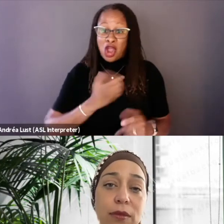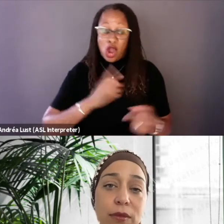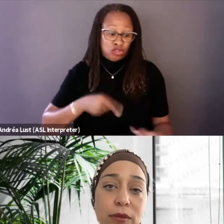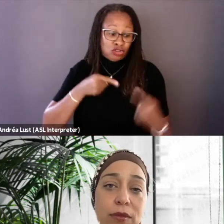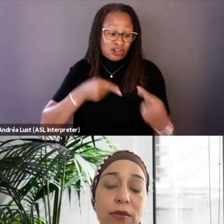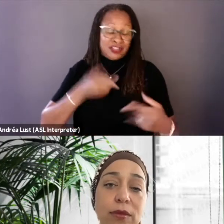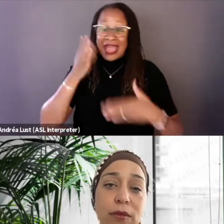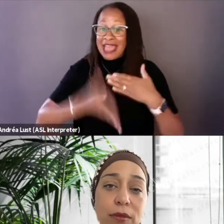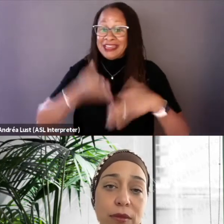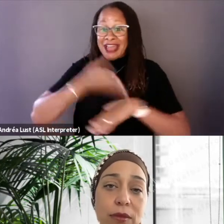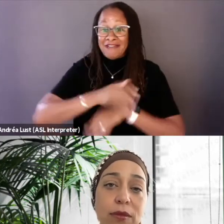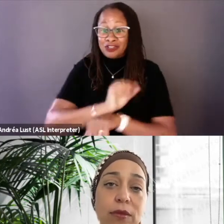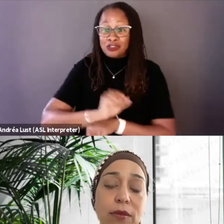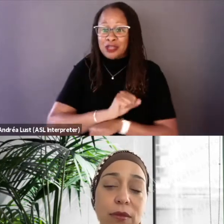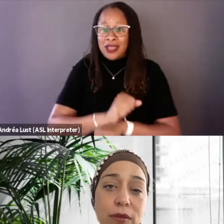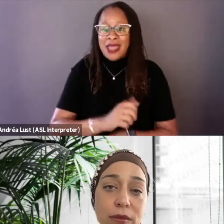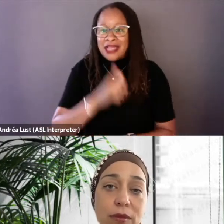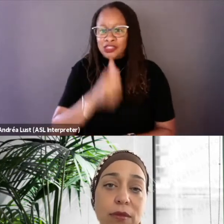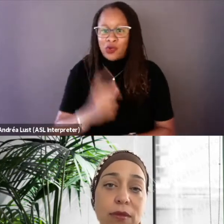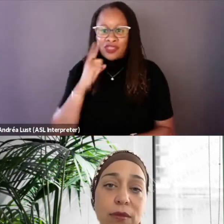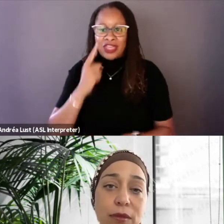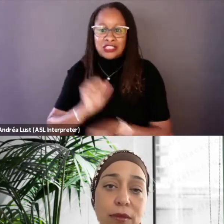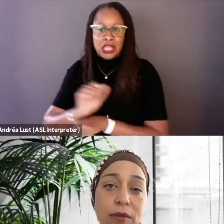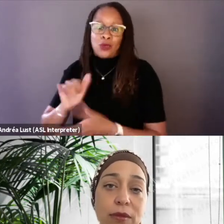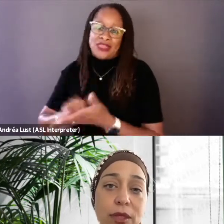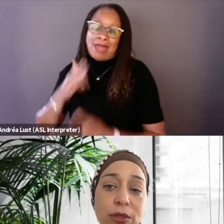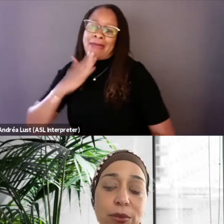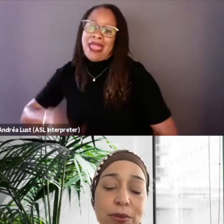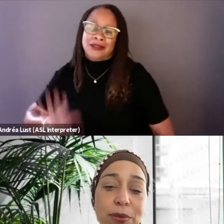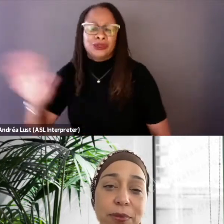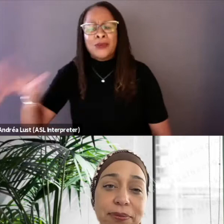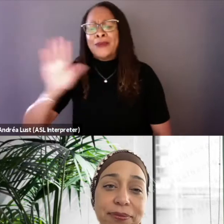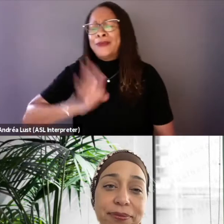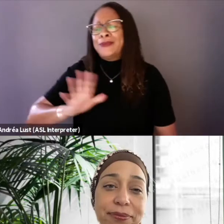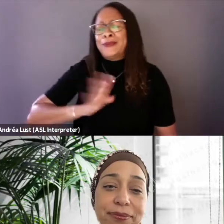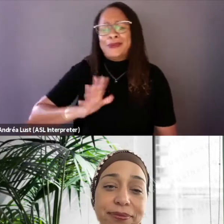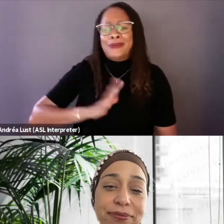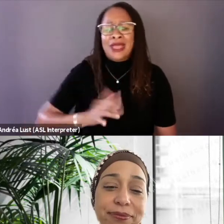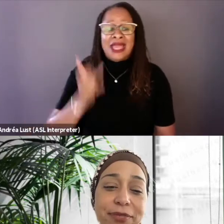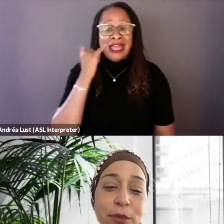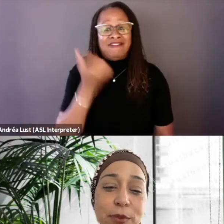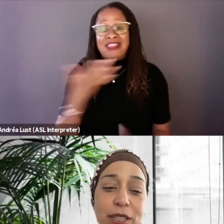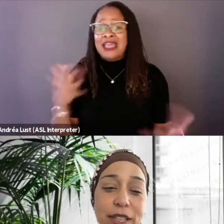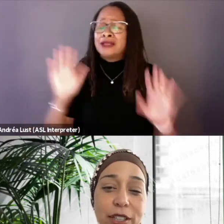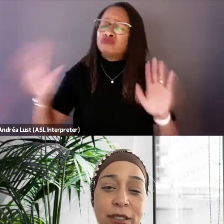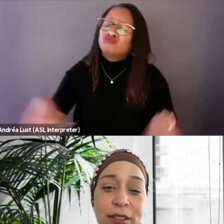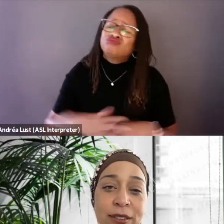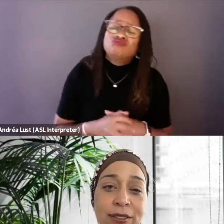and don't even think slavery was that bad, you know. It's like, if anything, they were just beginning. Come on Larry.